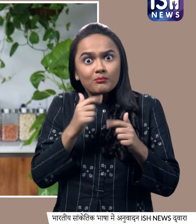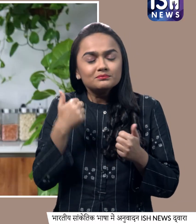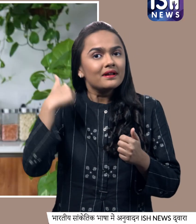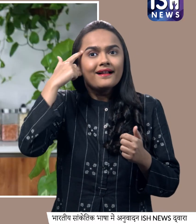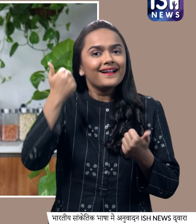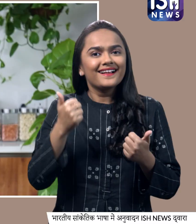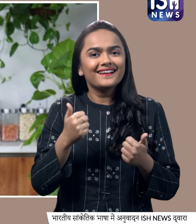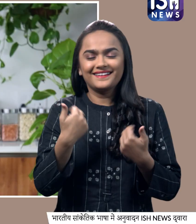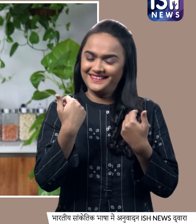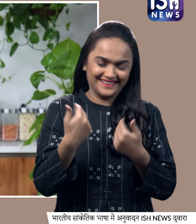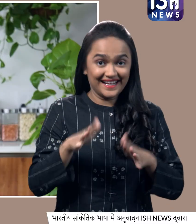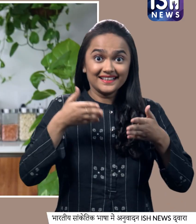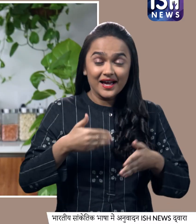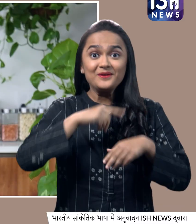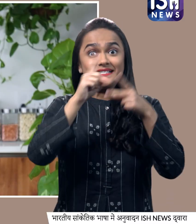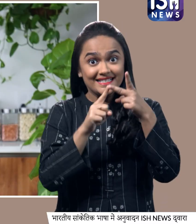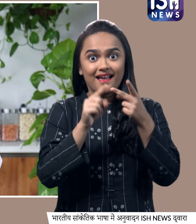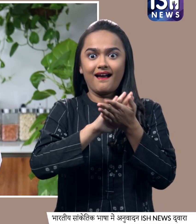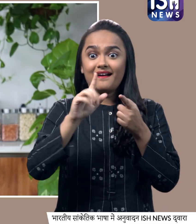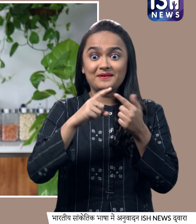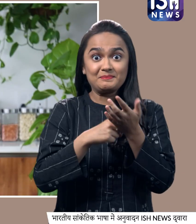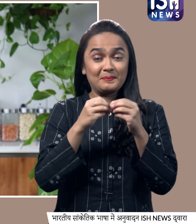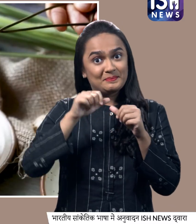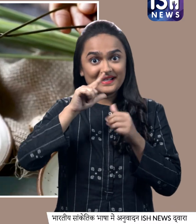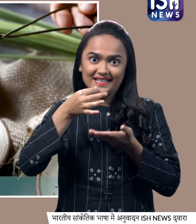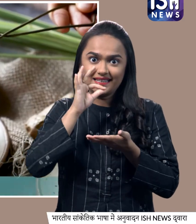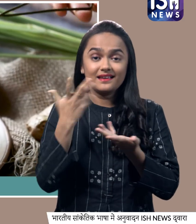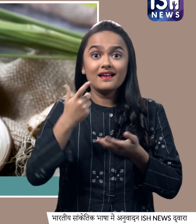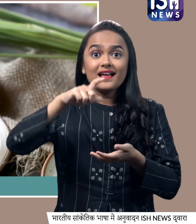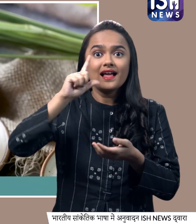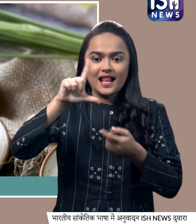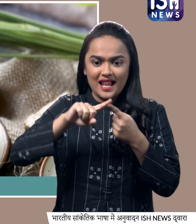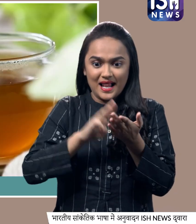Now let's move onto our next herbal tea and that is lemongrass tea